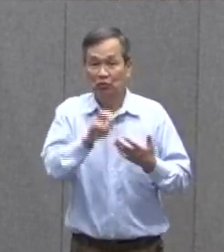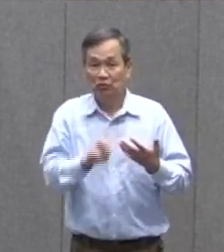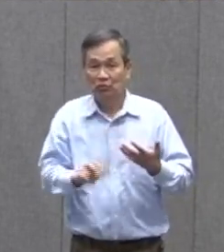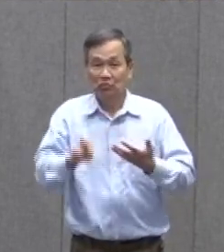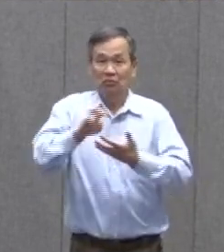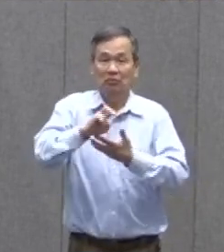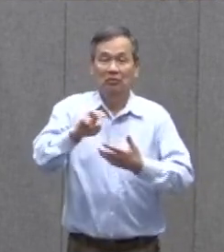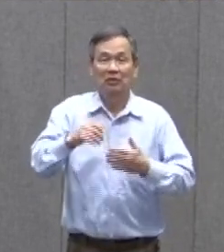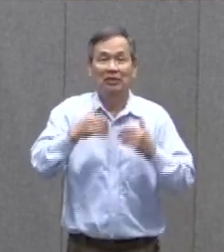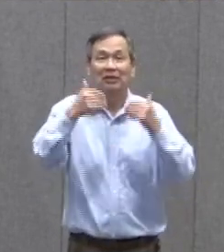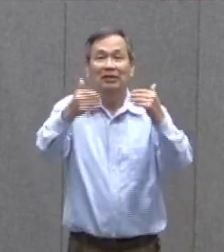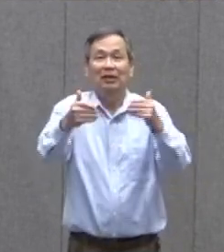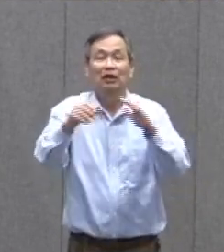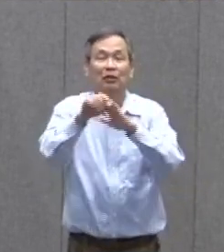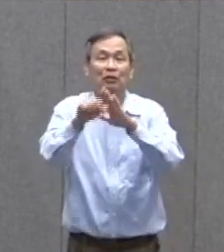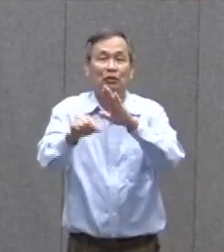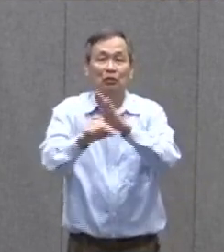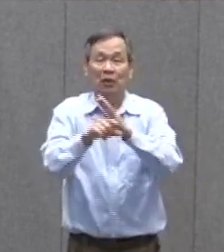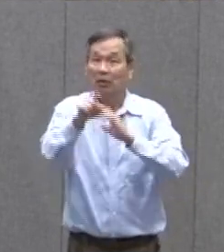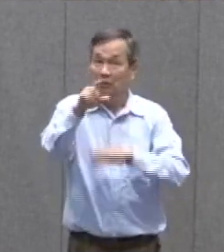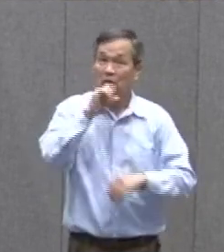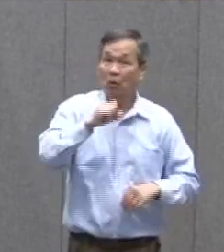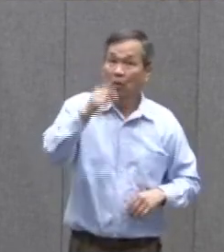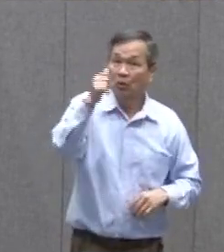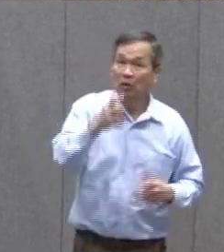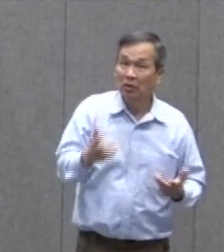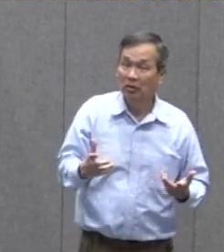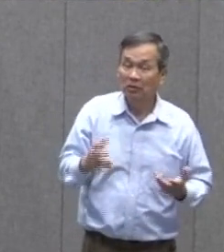and with getting older comes a little bit of responsibility